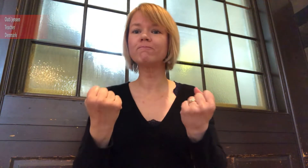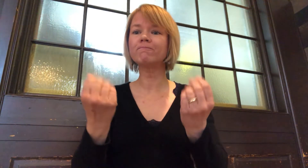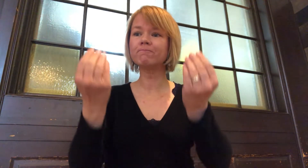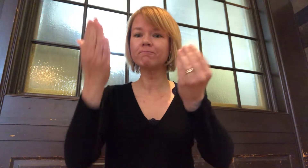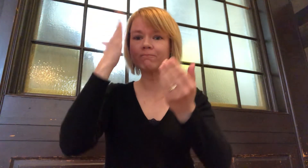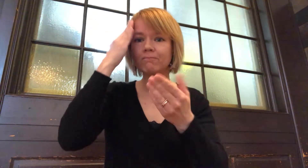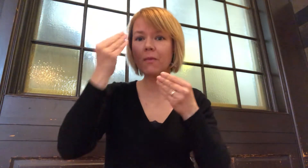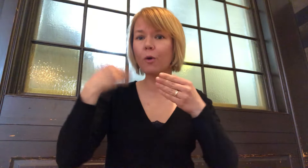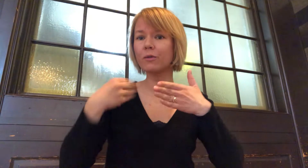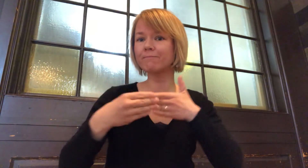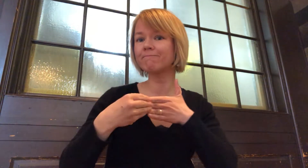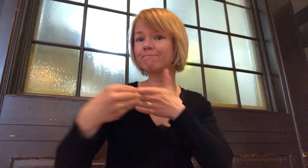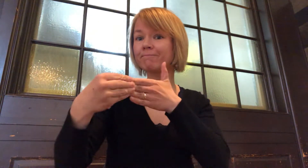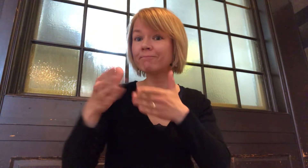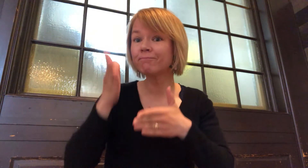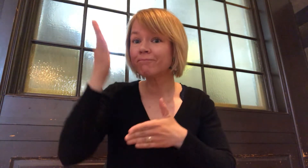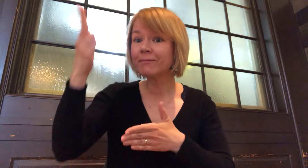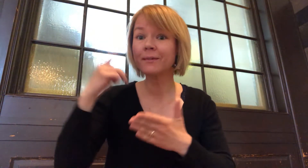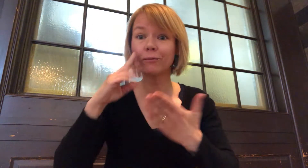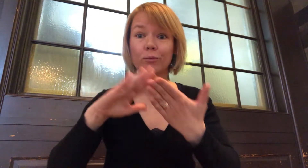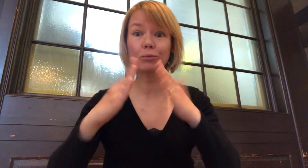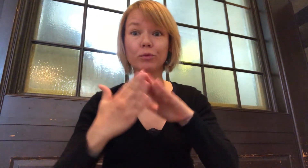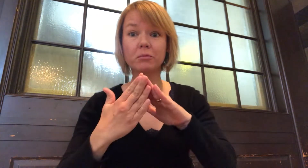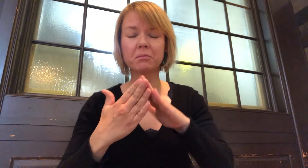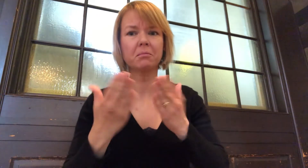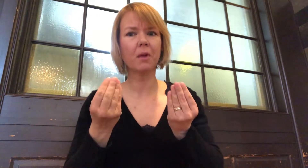so they can lead their Deaf communities in the future.